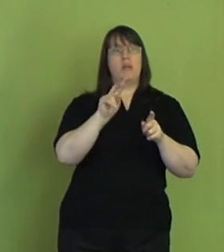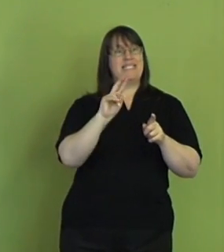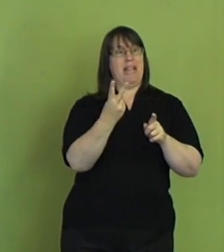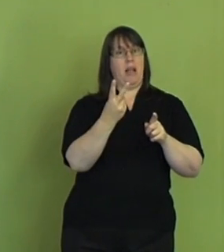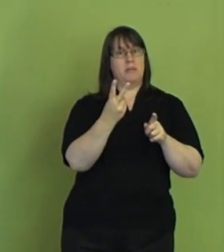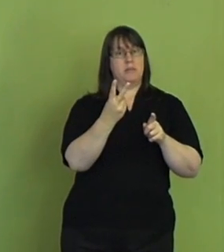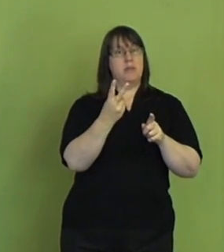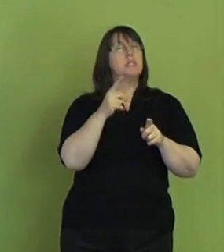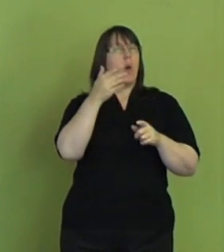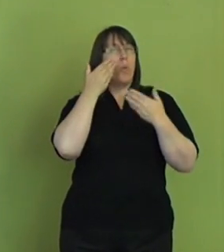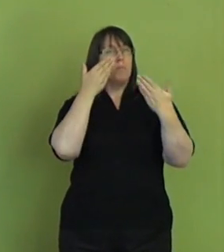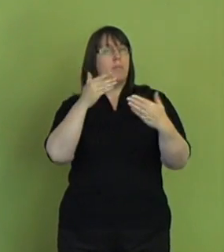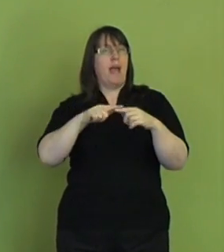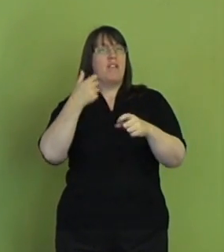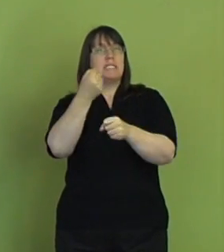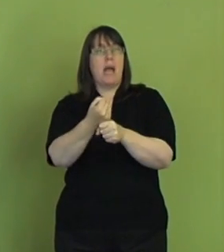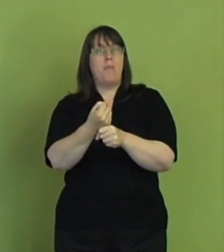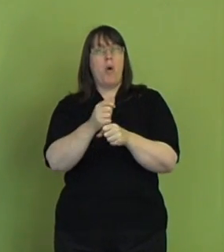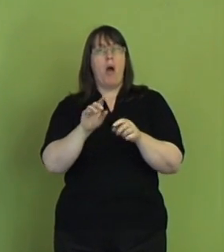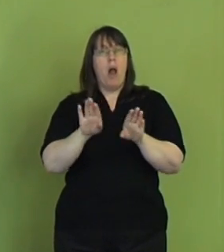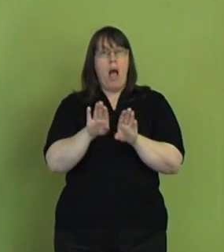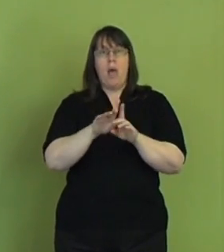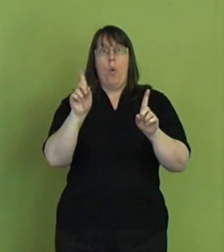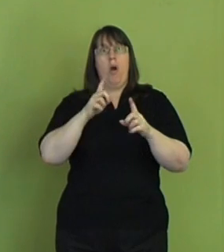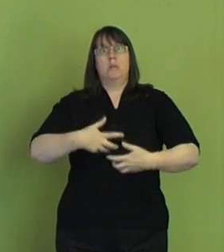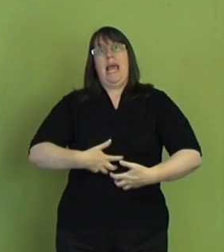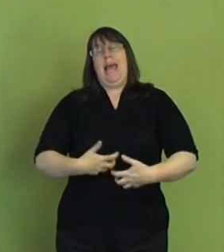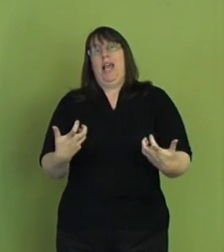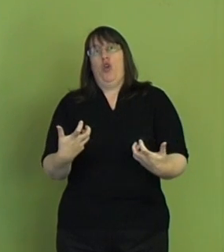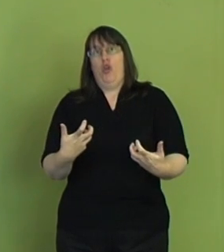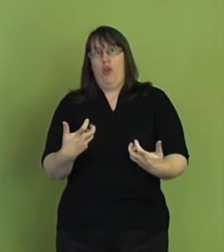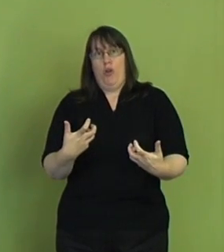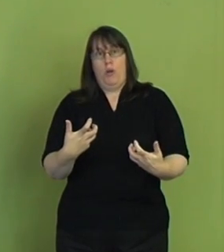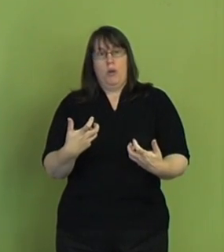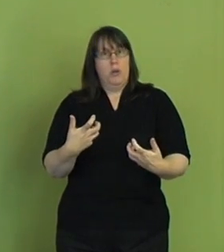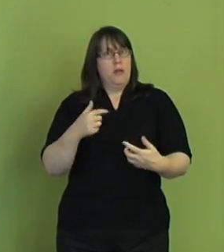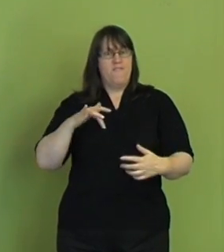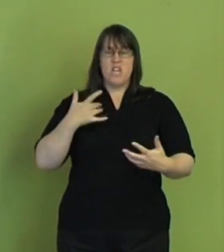A good example of this is starting off feeling very angry. You might go through a stage of anger,